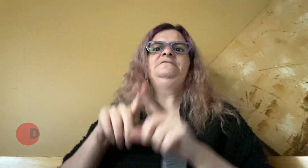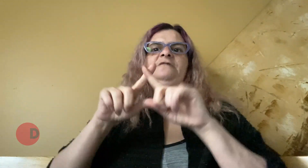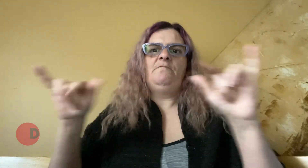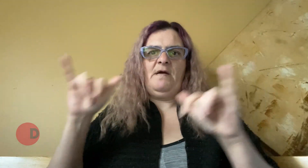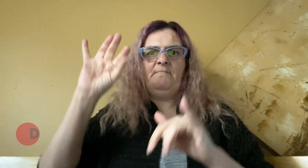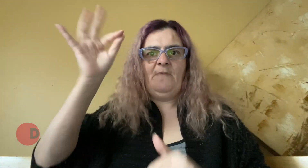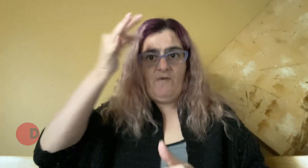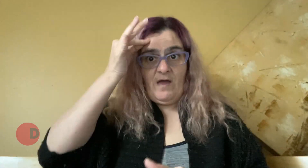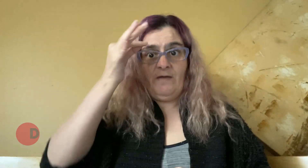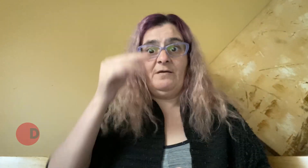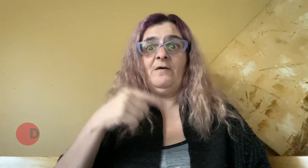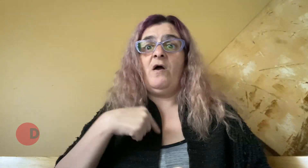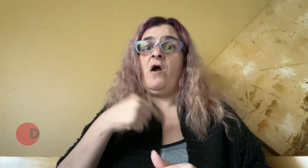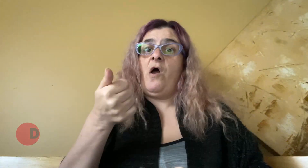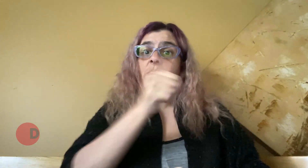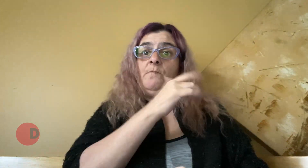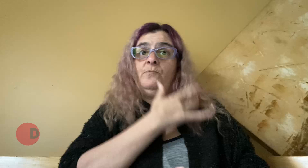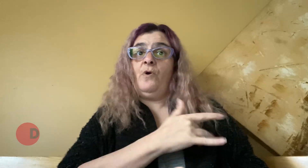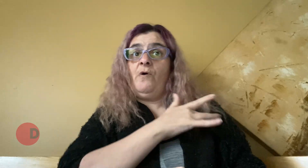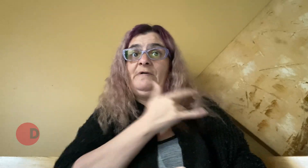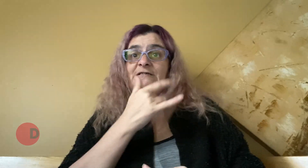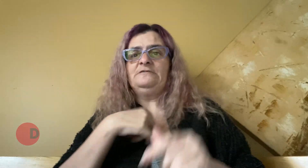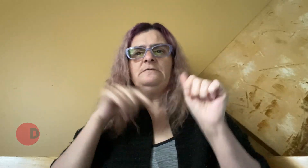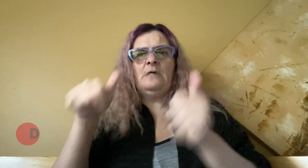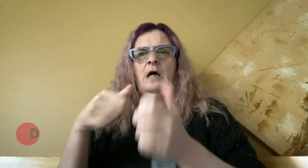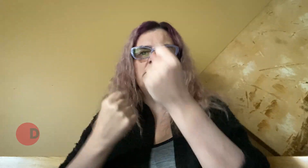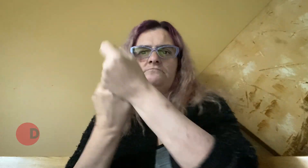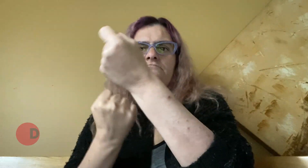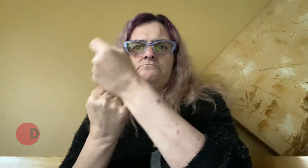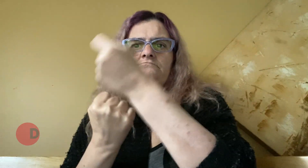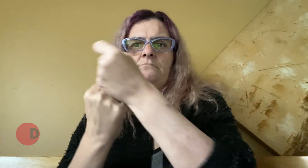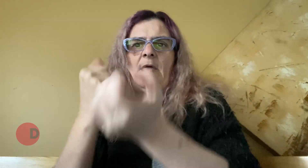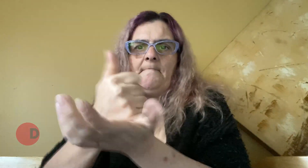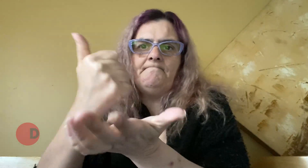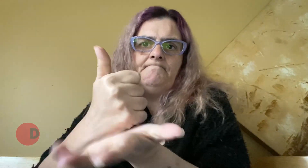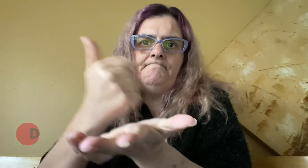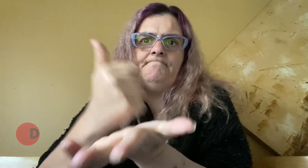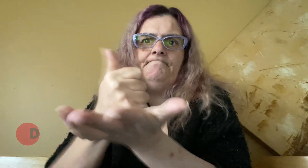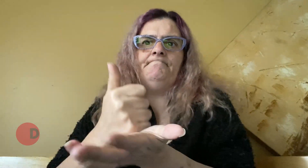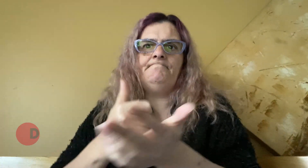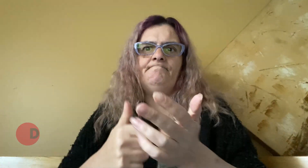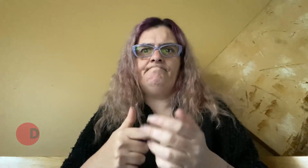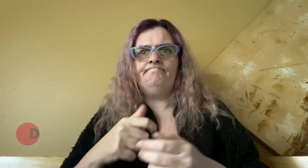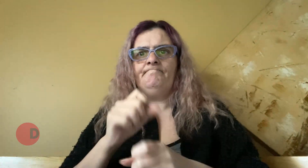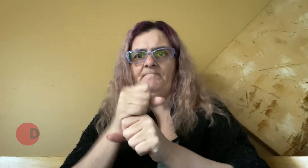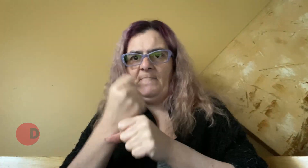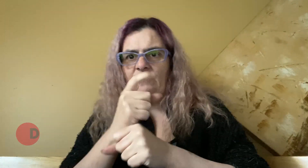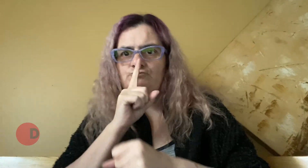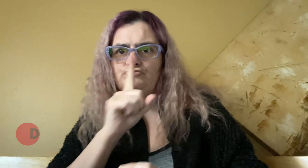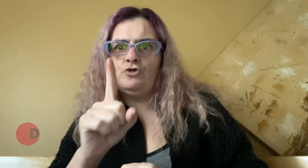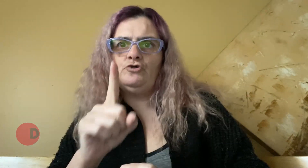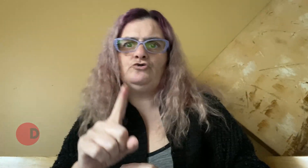on a national level could provide help to ensure they had all the